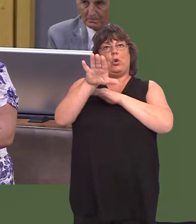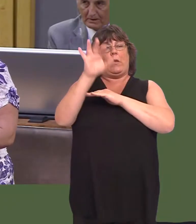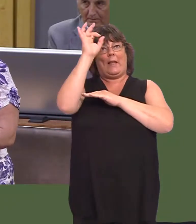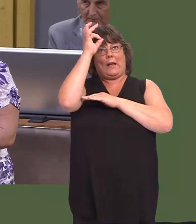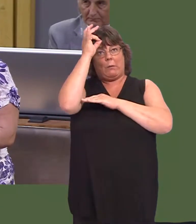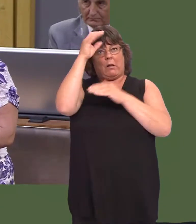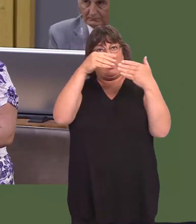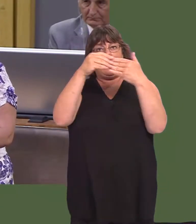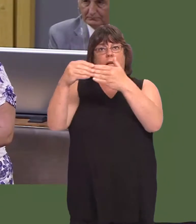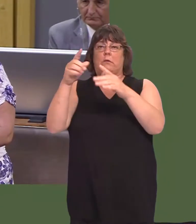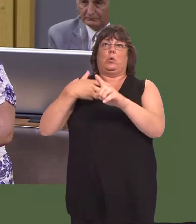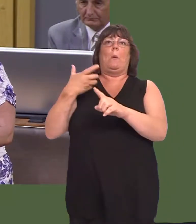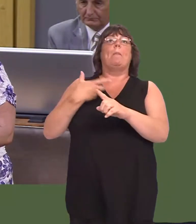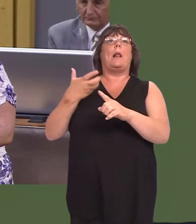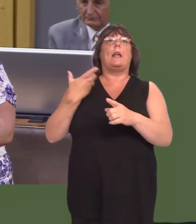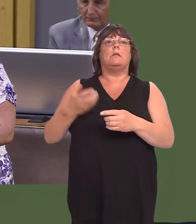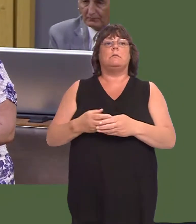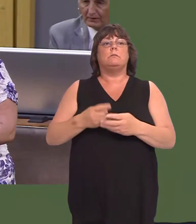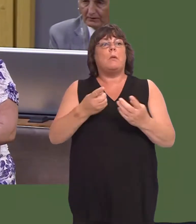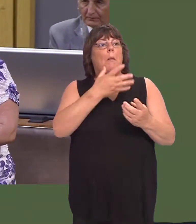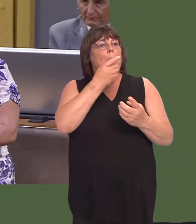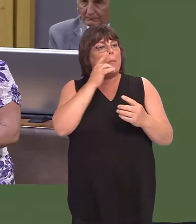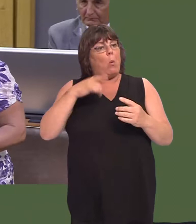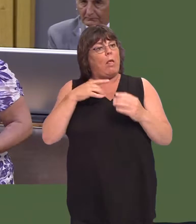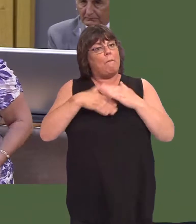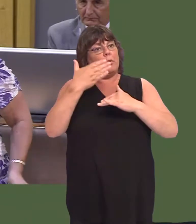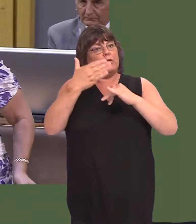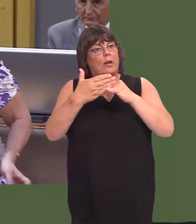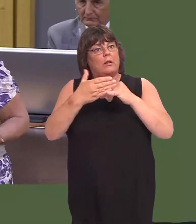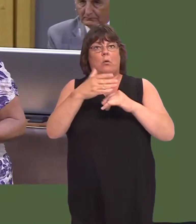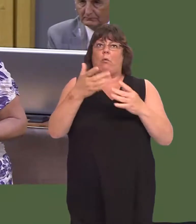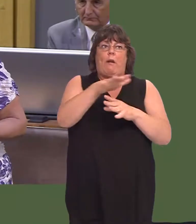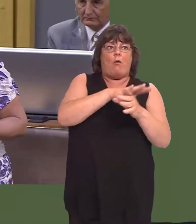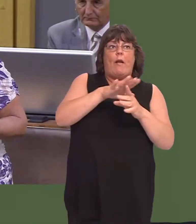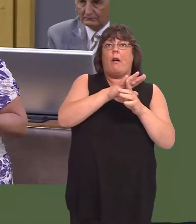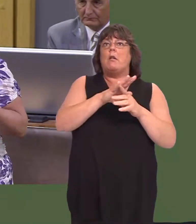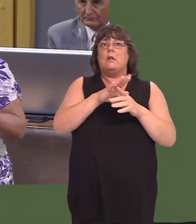First Minister, without the goodwill of residents, recycling schemes are doomed to failure.